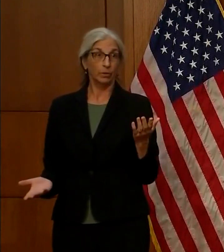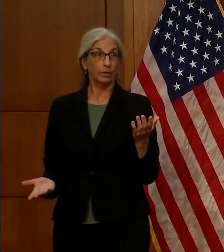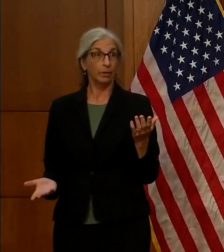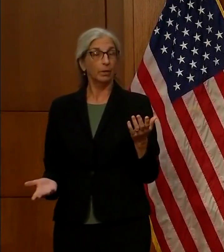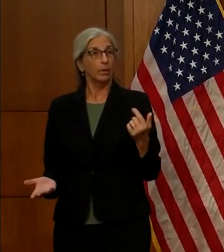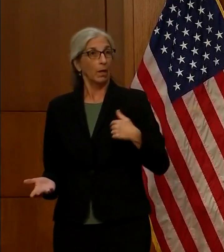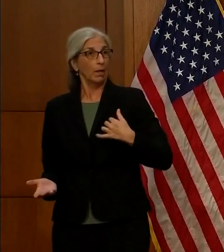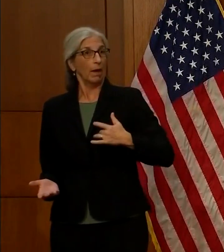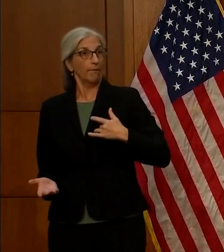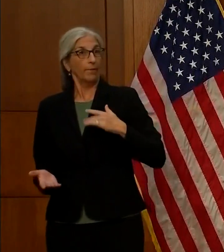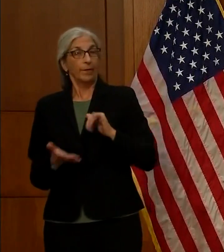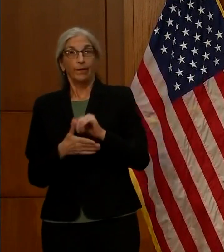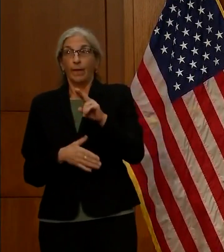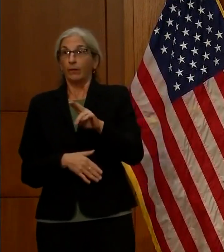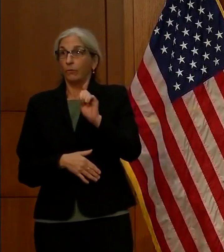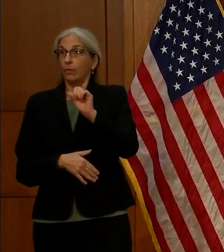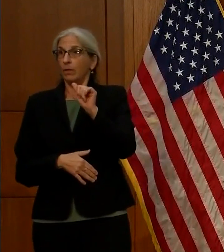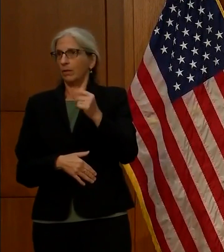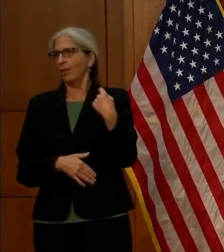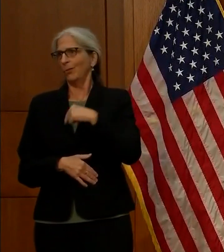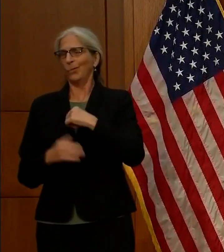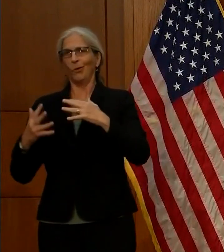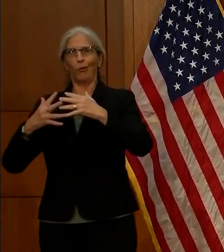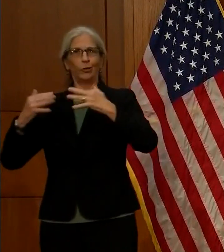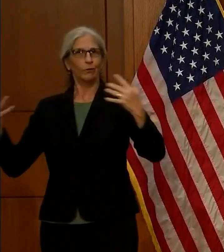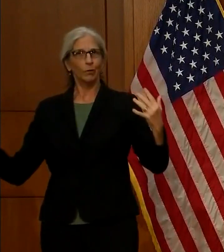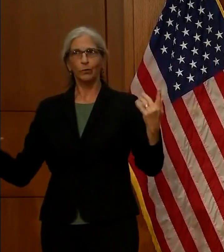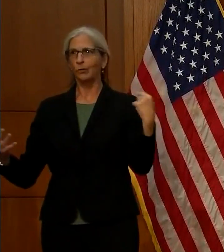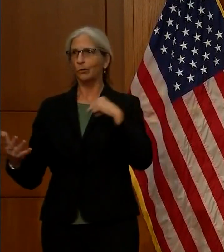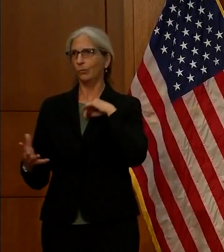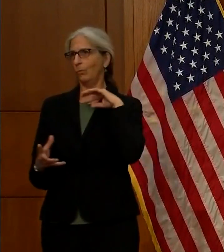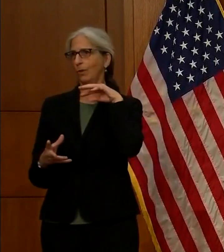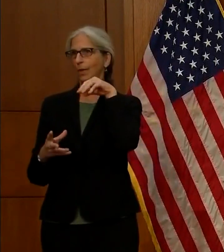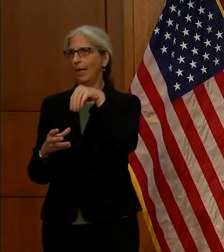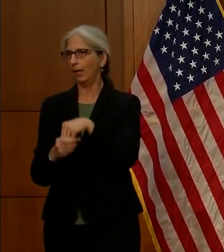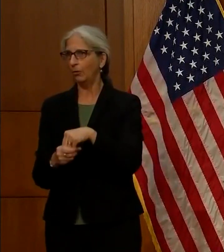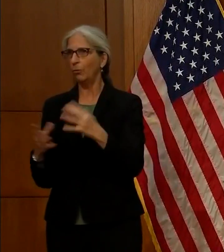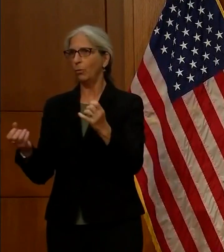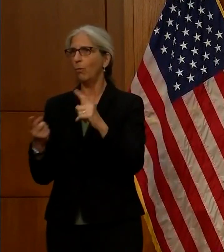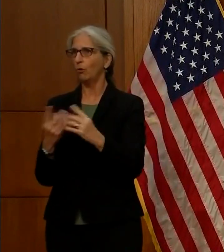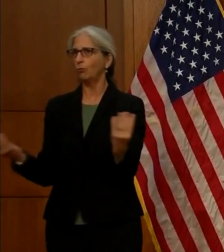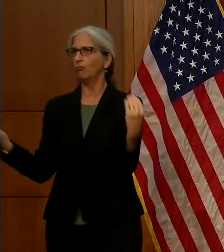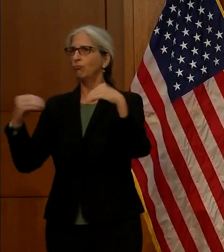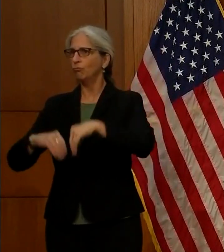ARE IN VIRGINIA AT LEAST I'D SAY THIS IS A COUNTRY AS WELL